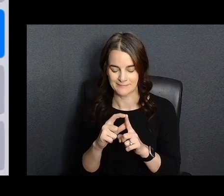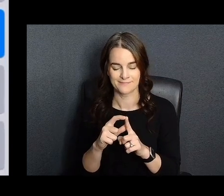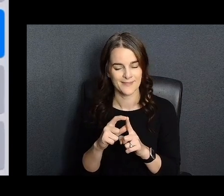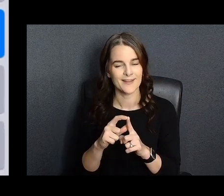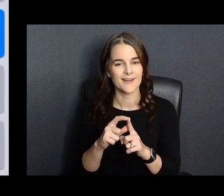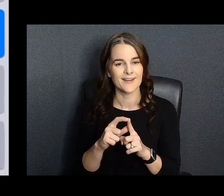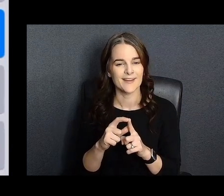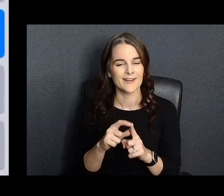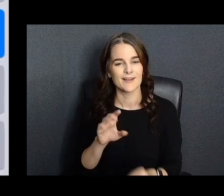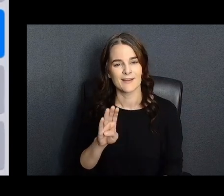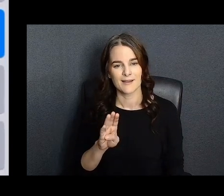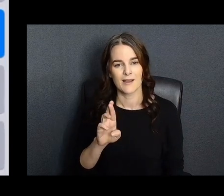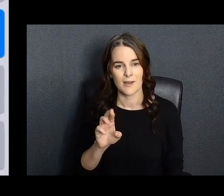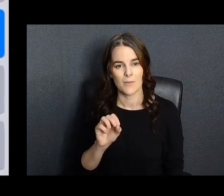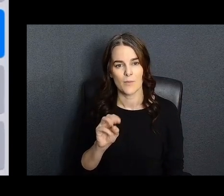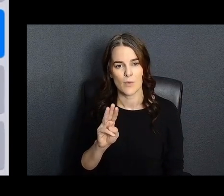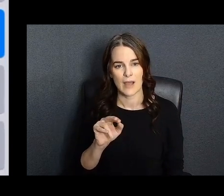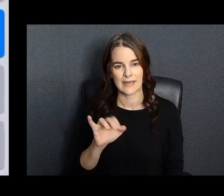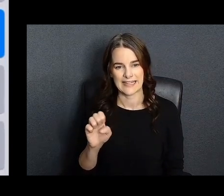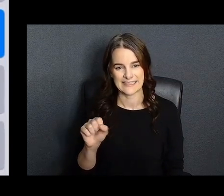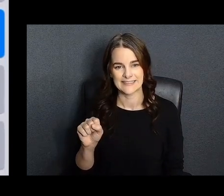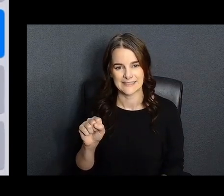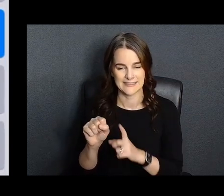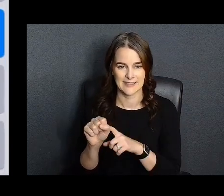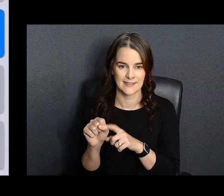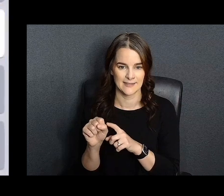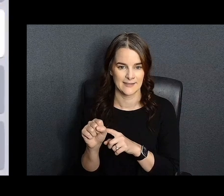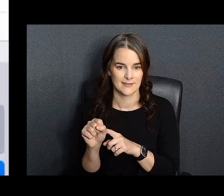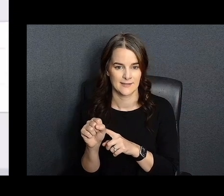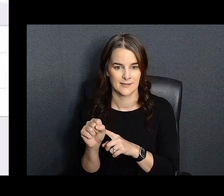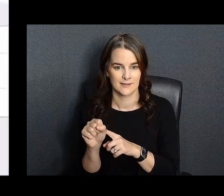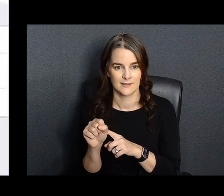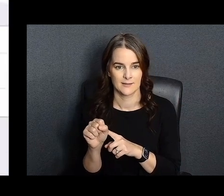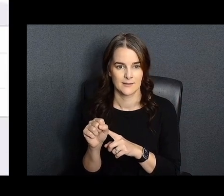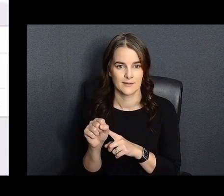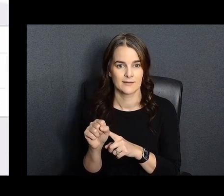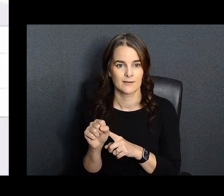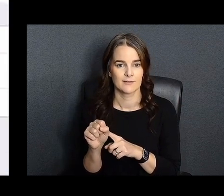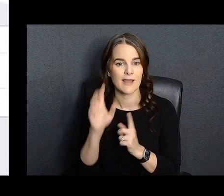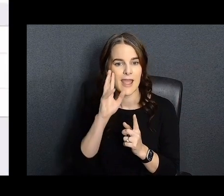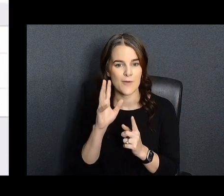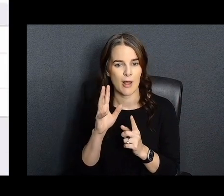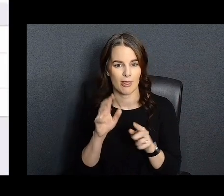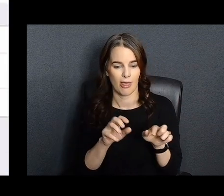brownie, it'll fill in the blank for me.